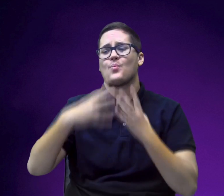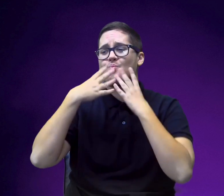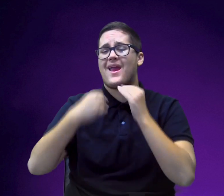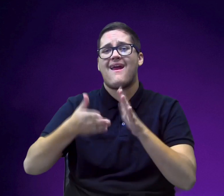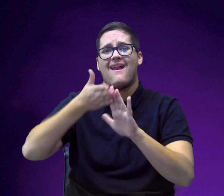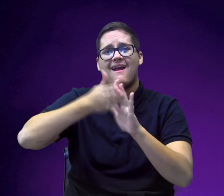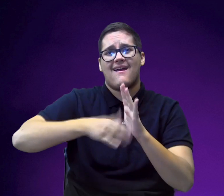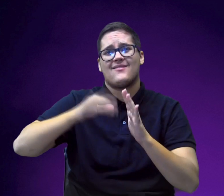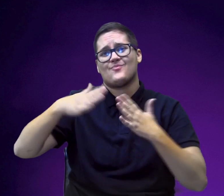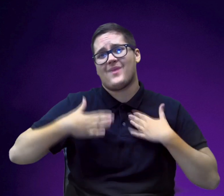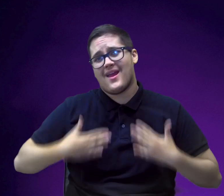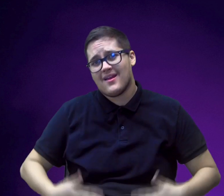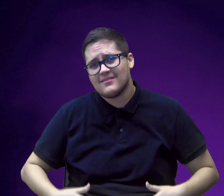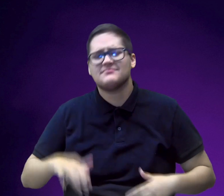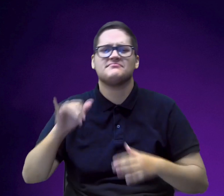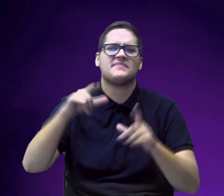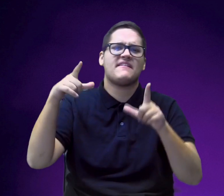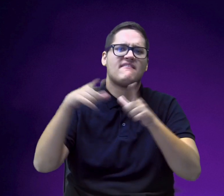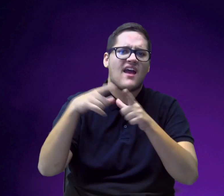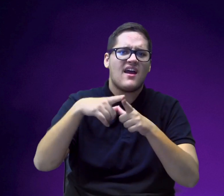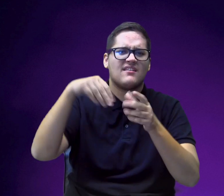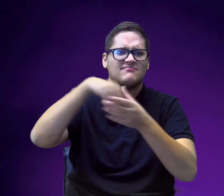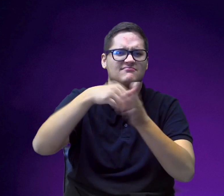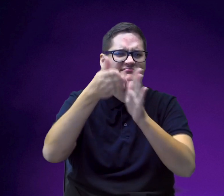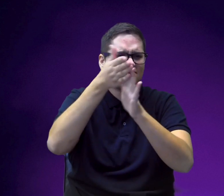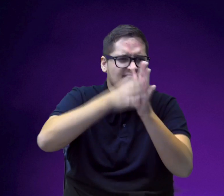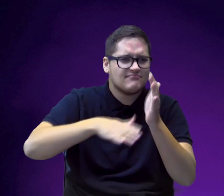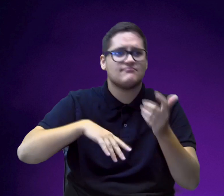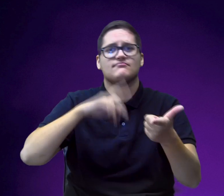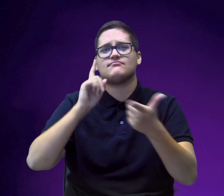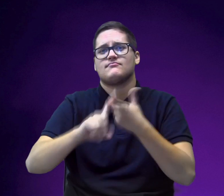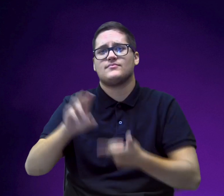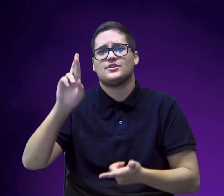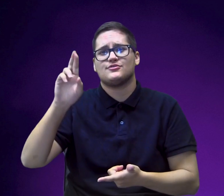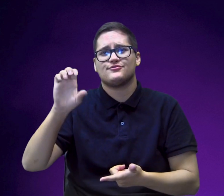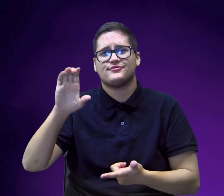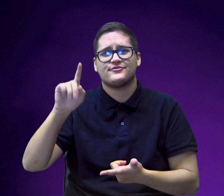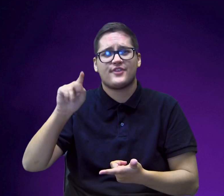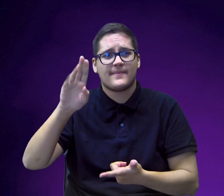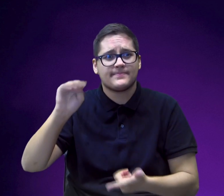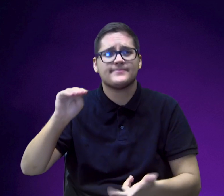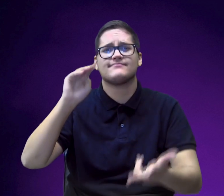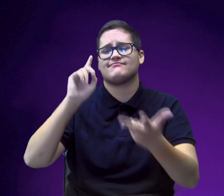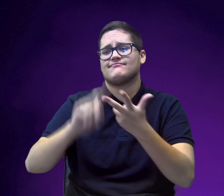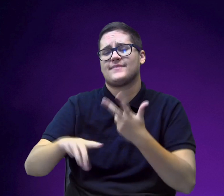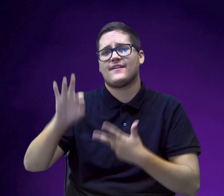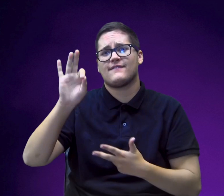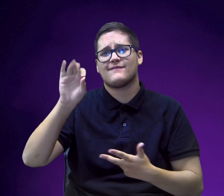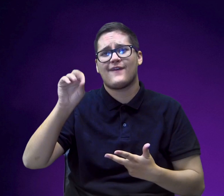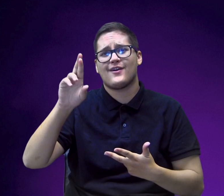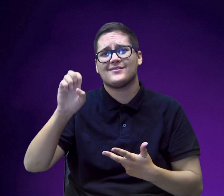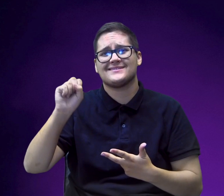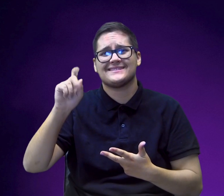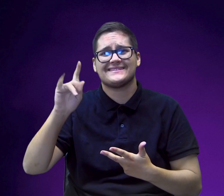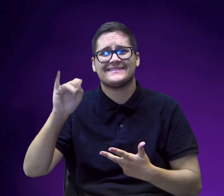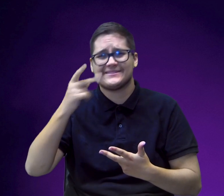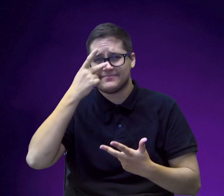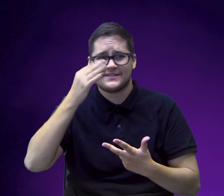3. the wet lining of the body, such as the vagina, rectum, or foreskin.